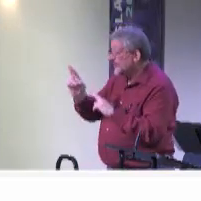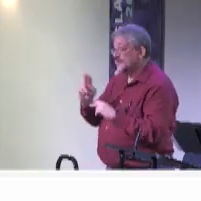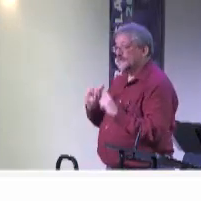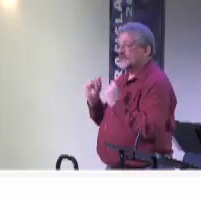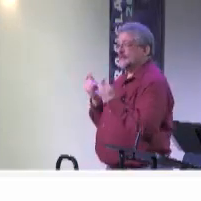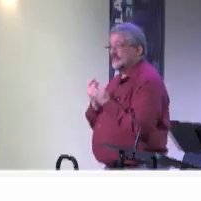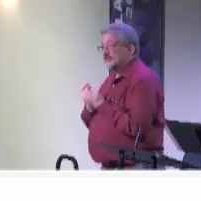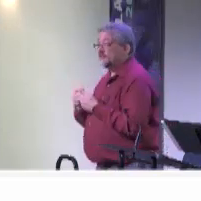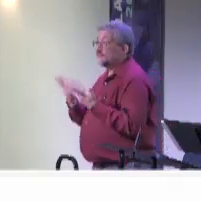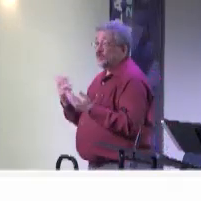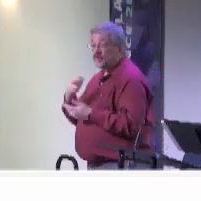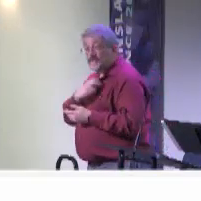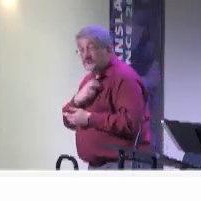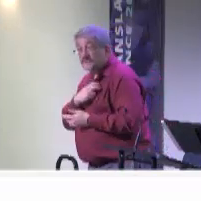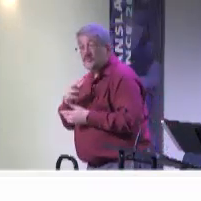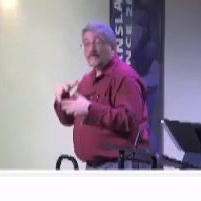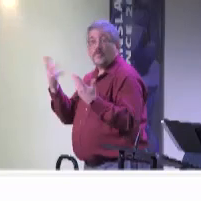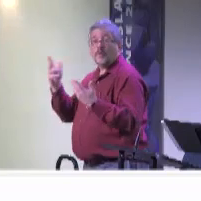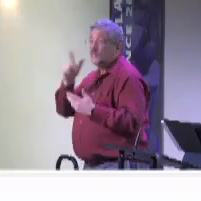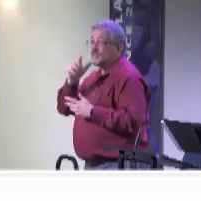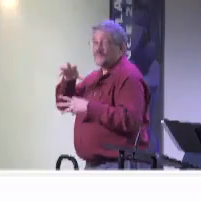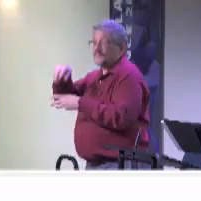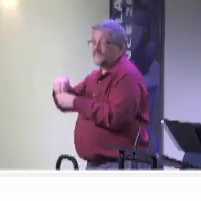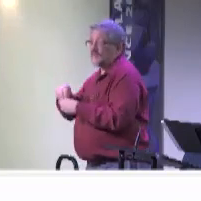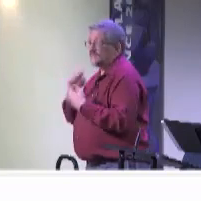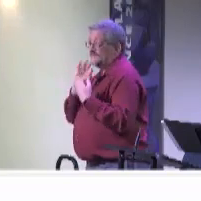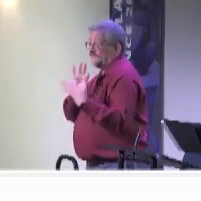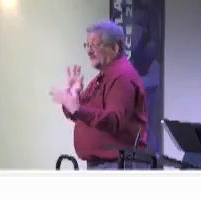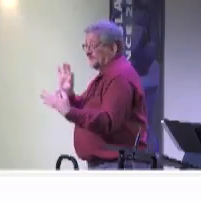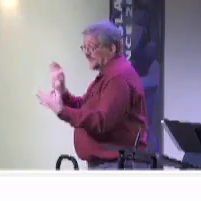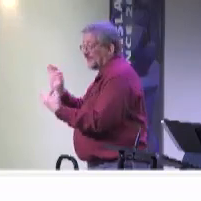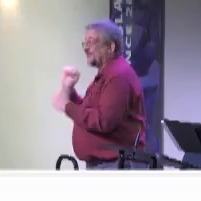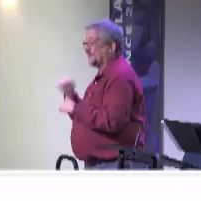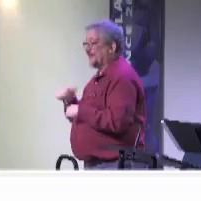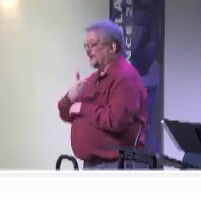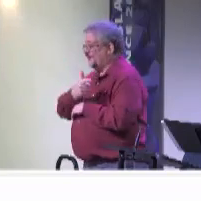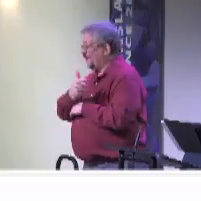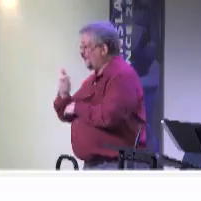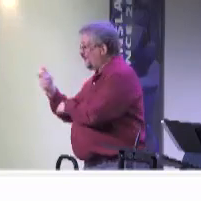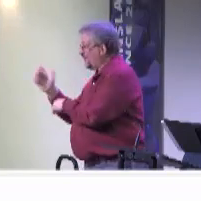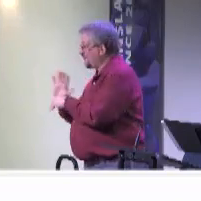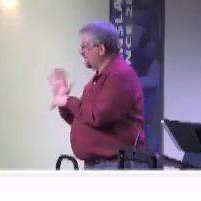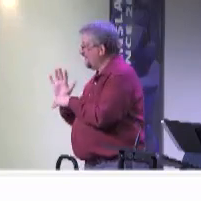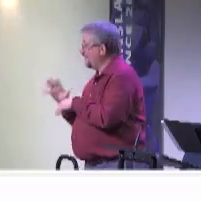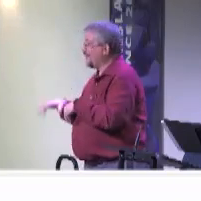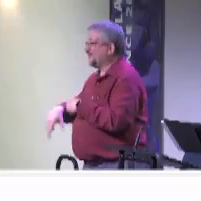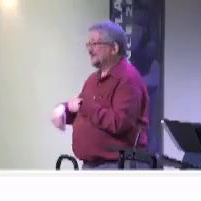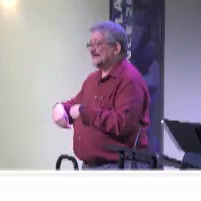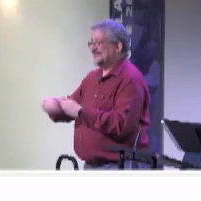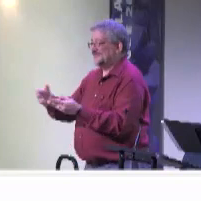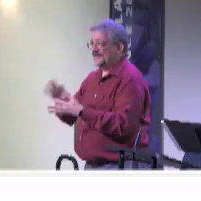Once the video has been uploaded or recorded into SLTT, it is available for other members of the team and for external partners to be able to add.